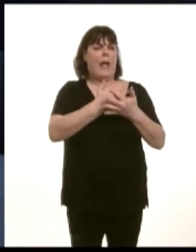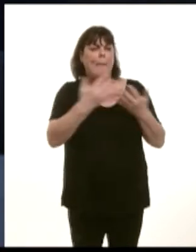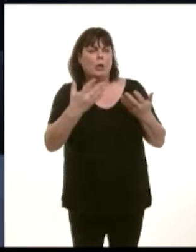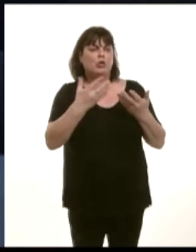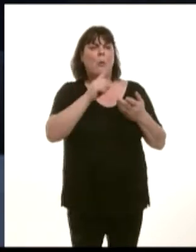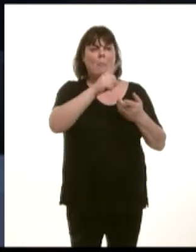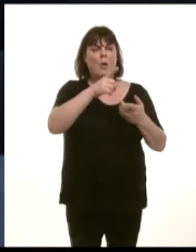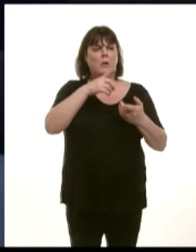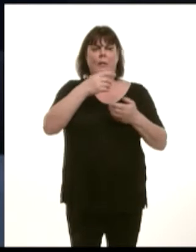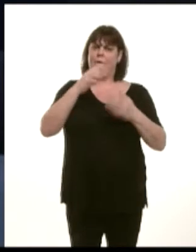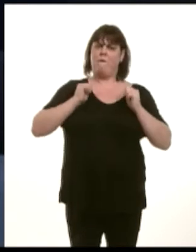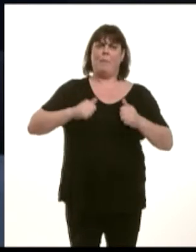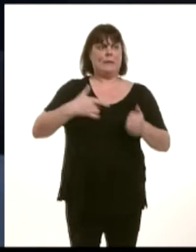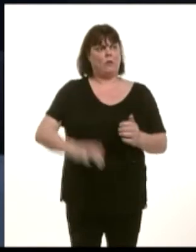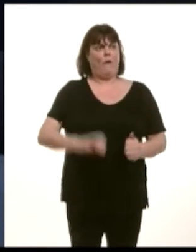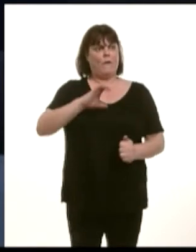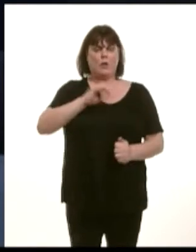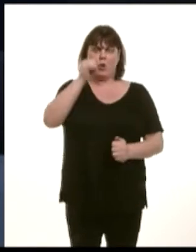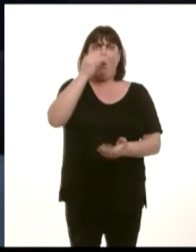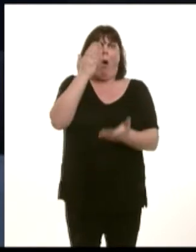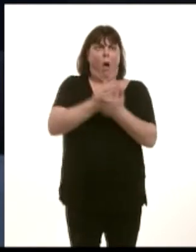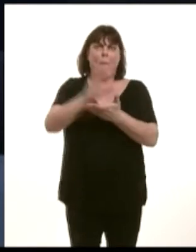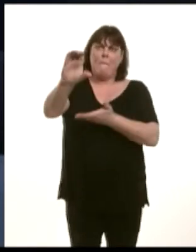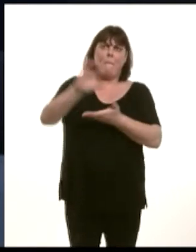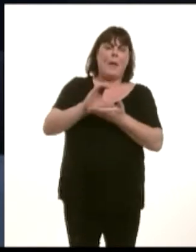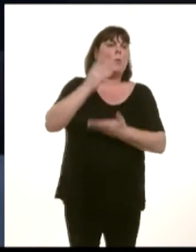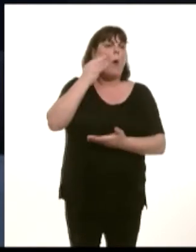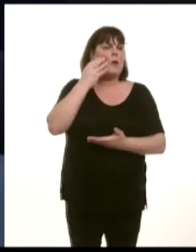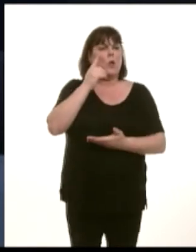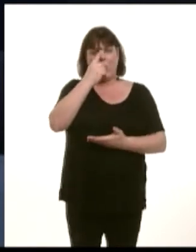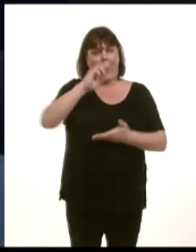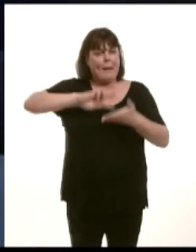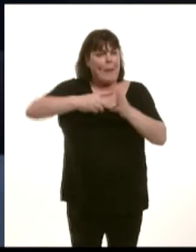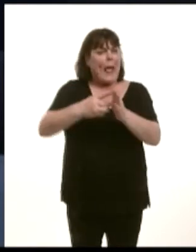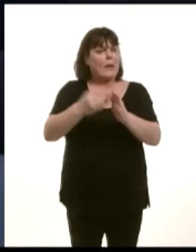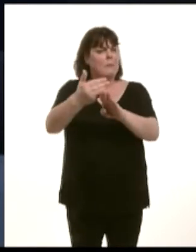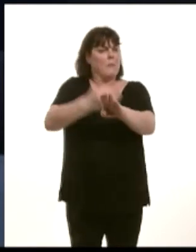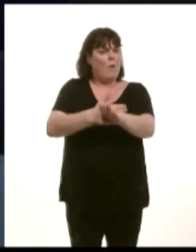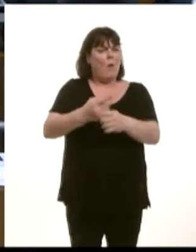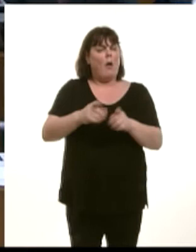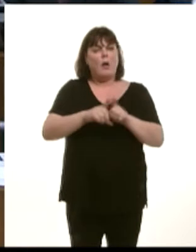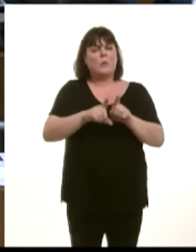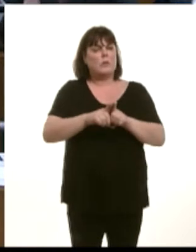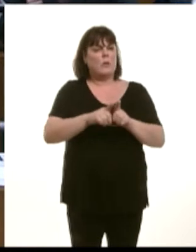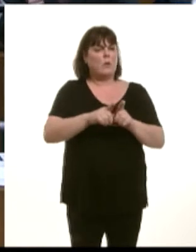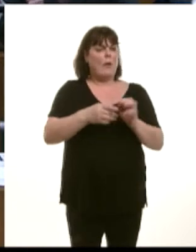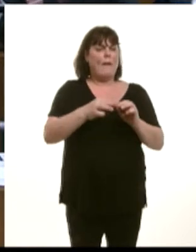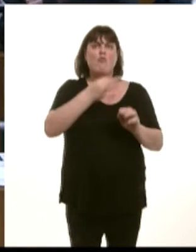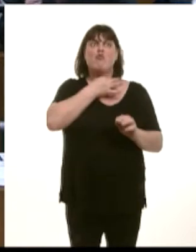Government will make a decision as to which option is to proceed. Also, when will you know exactly whether there is a risk that the payments won't be made